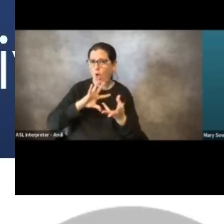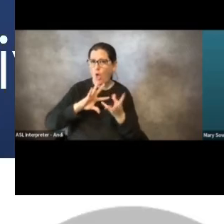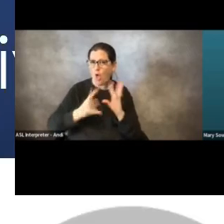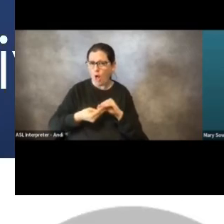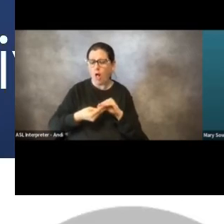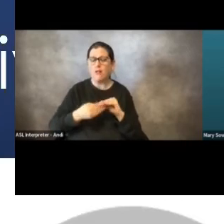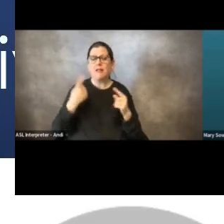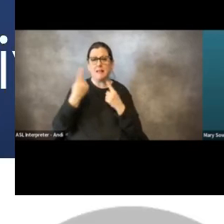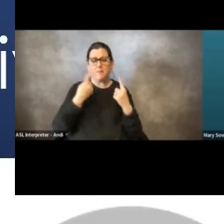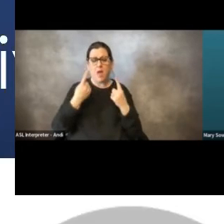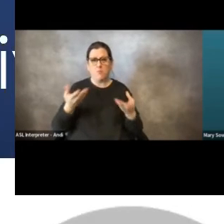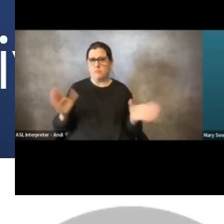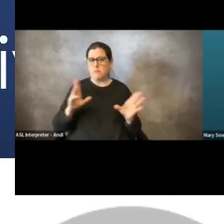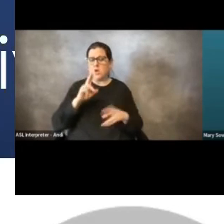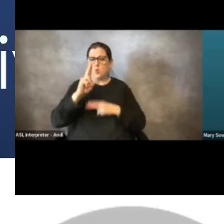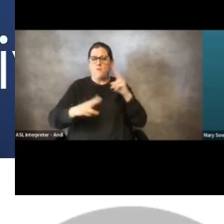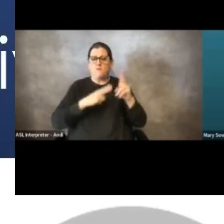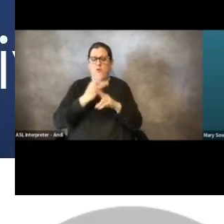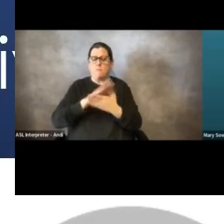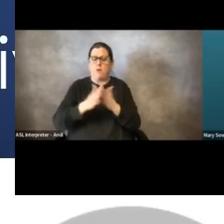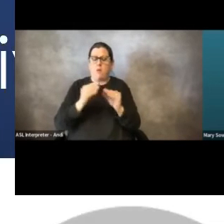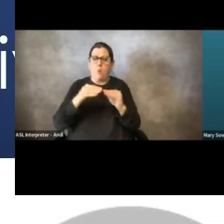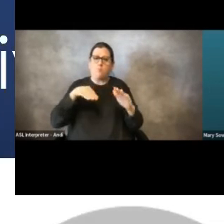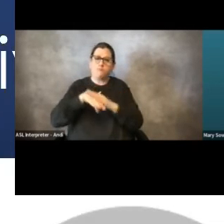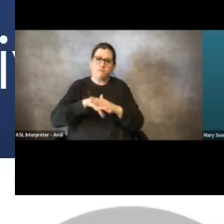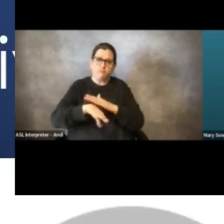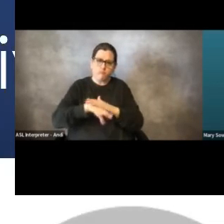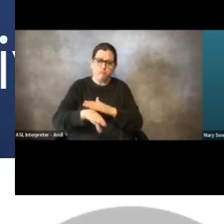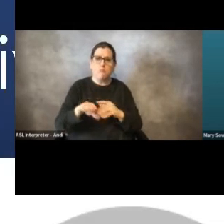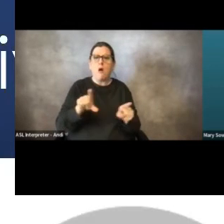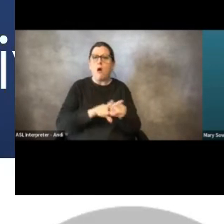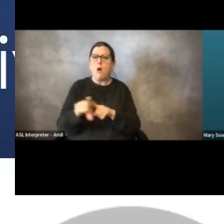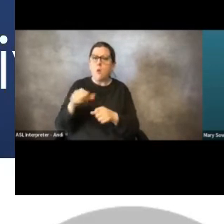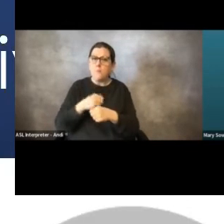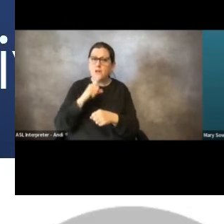we can make things universally accessible to people. But we also want to make sure that we're building in opportunities